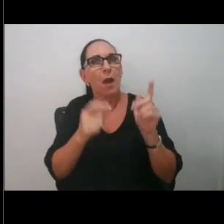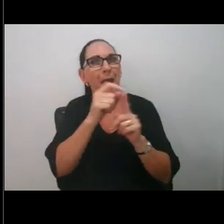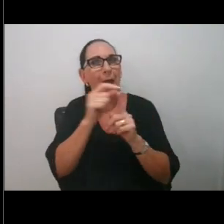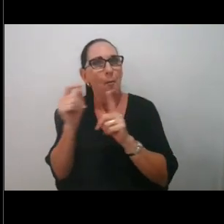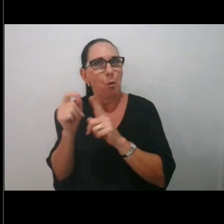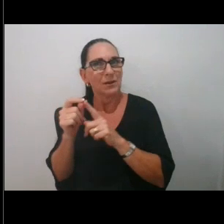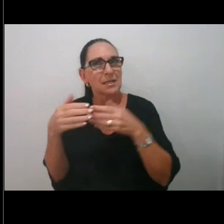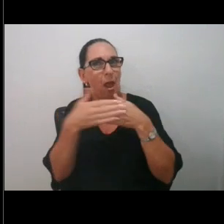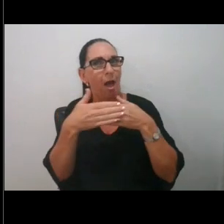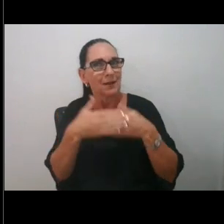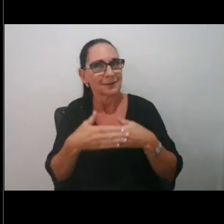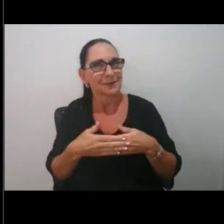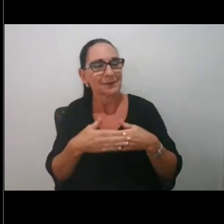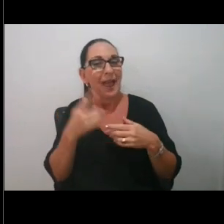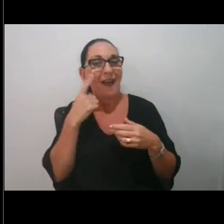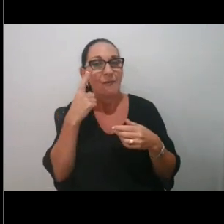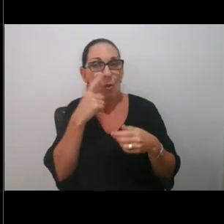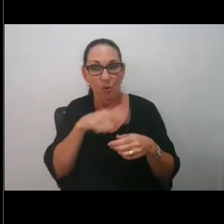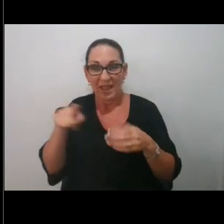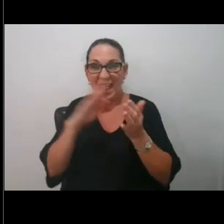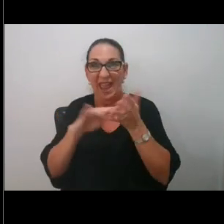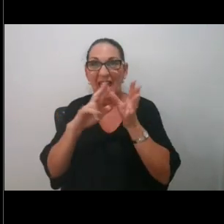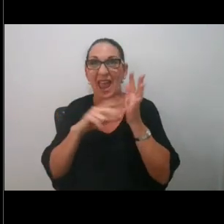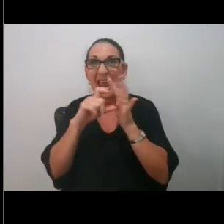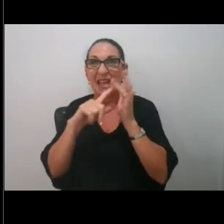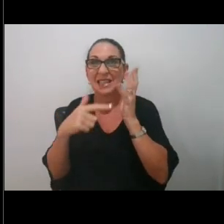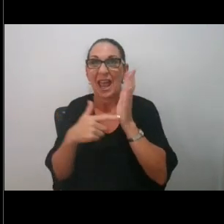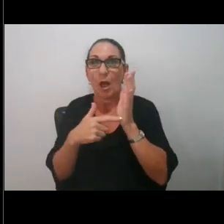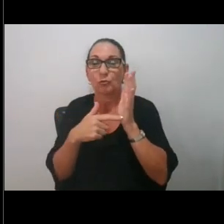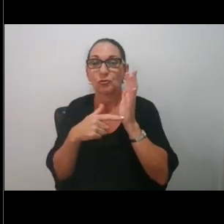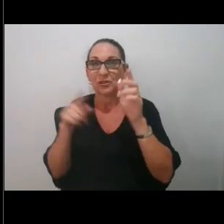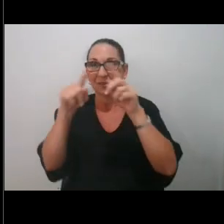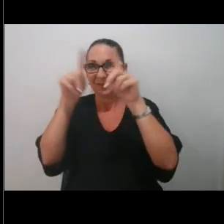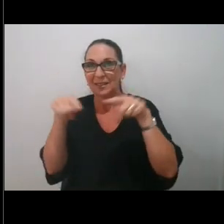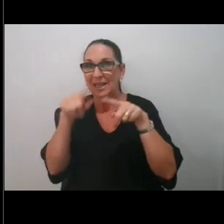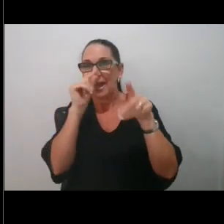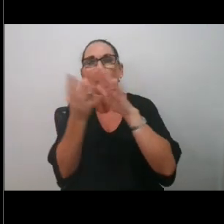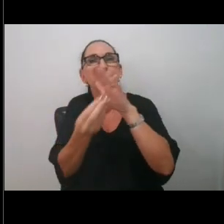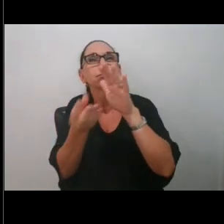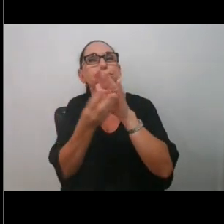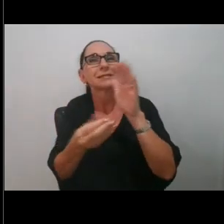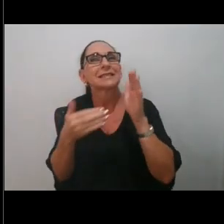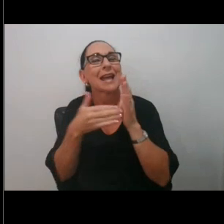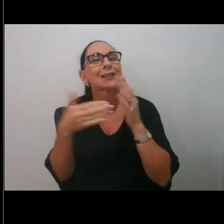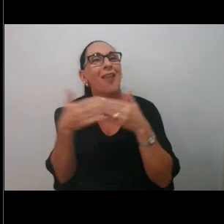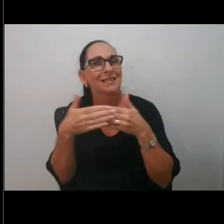in in the tab open on your screen and you can download a copy of today's slides we've got